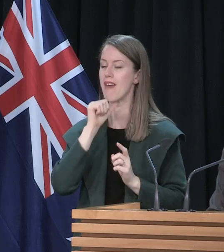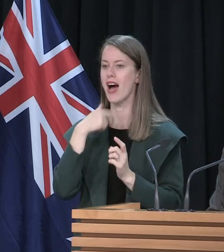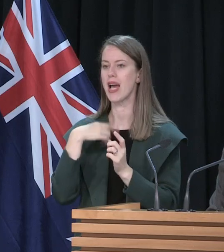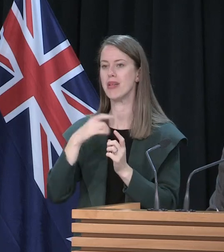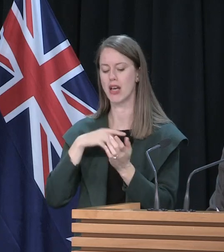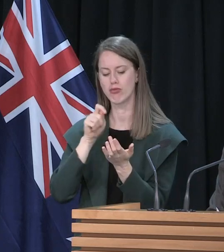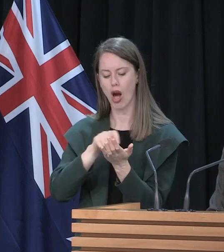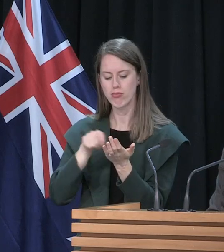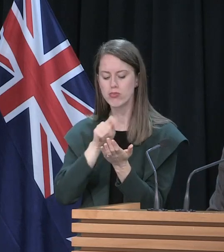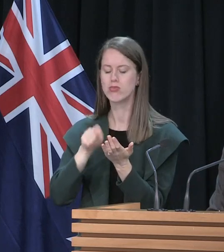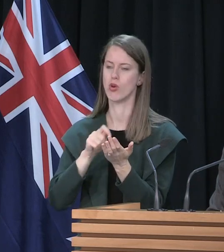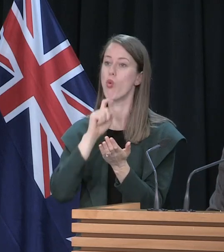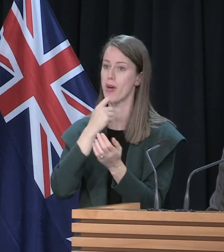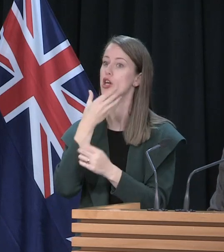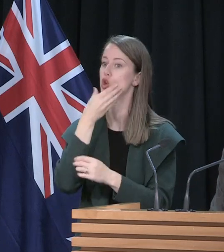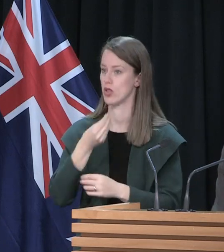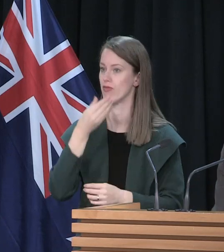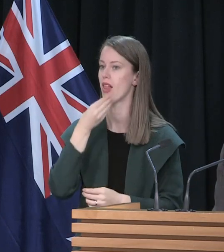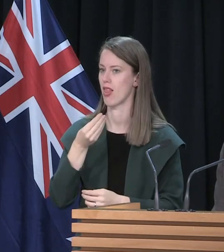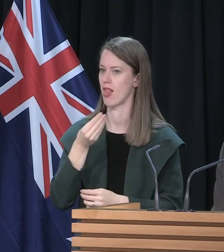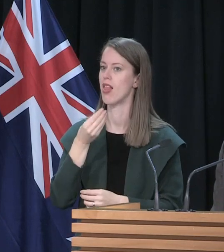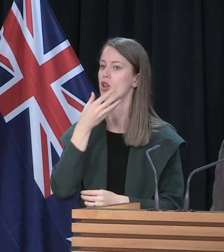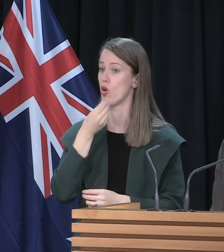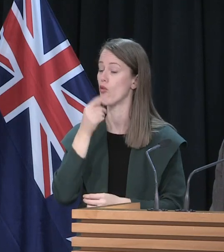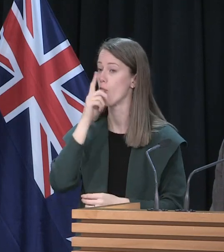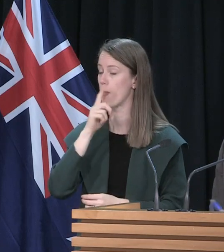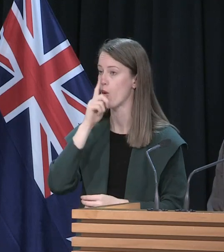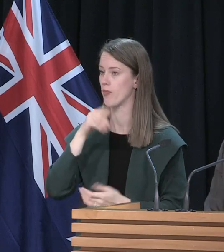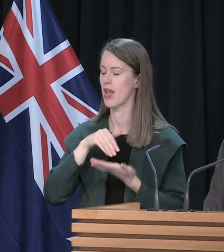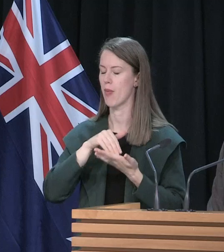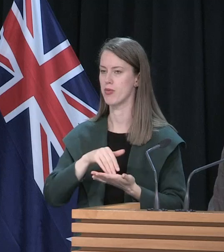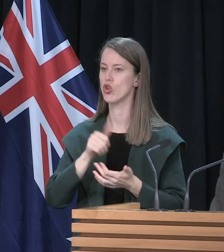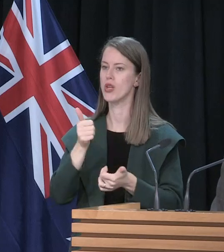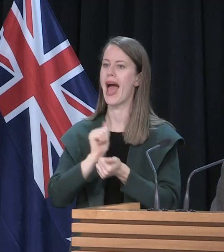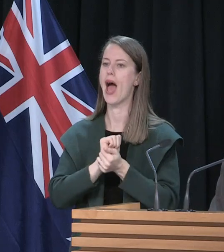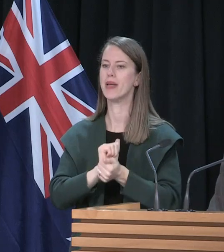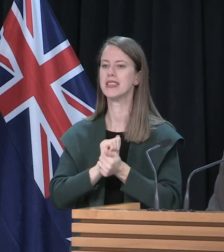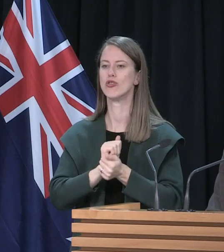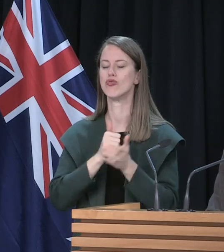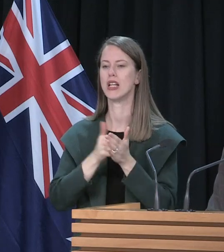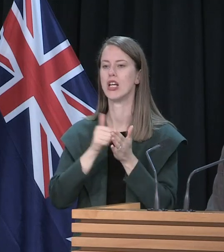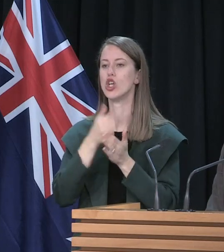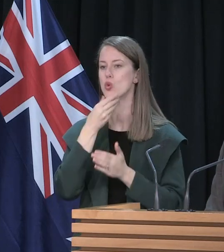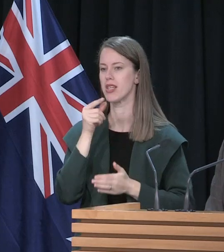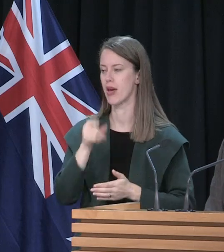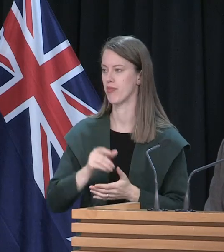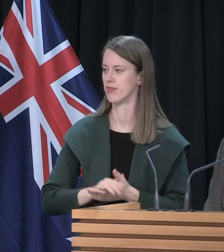you get home and realise, "I forgot to scan in", the ability to manually add that information in will actually